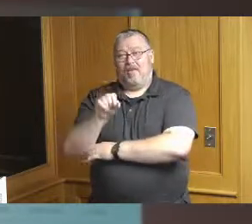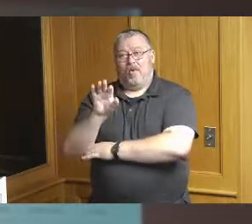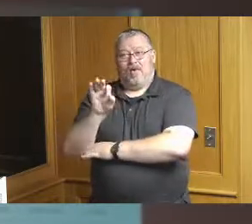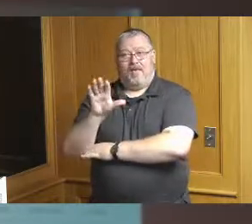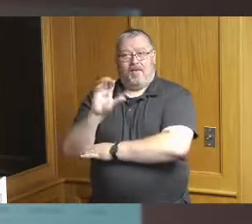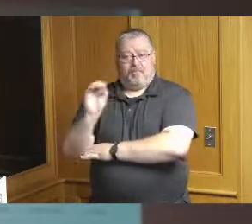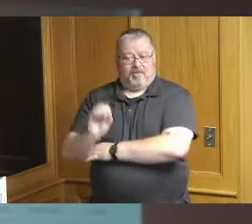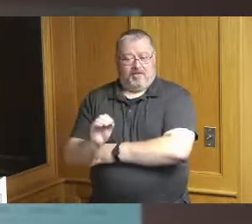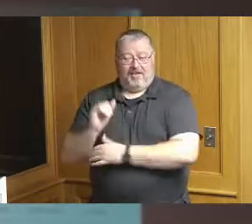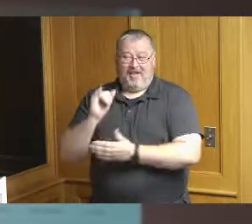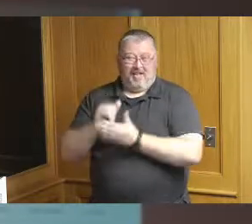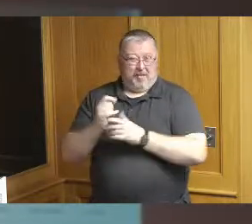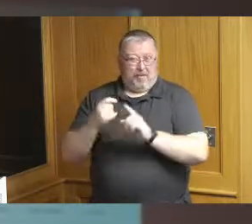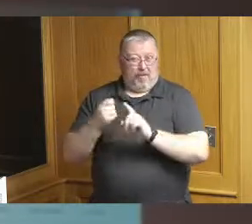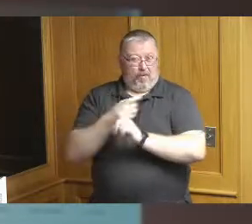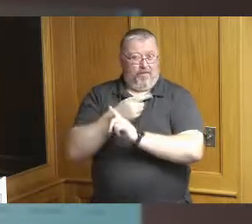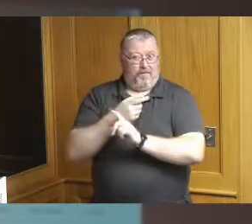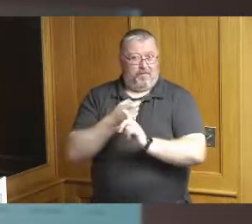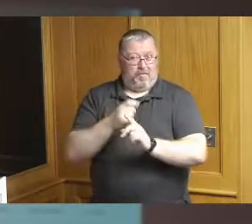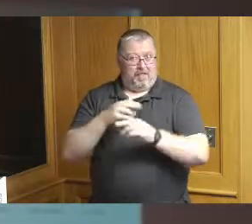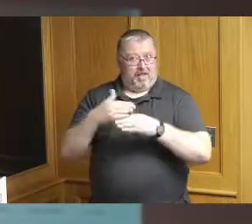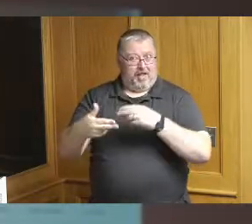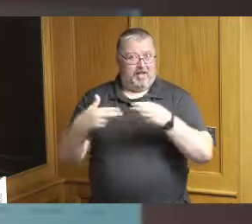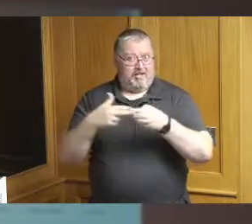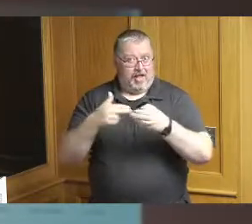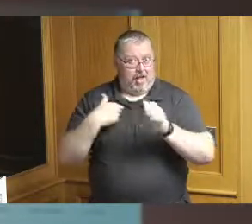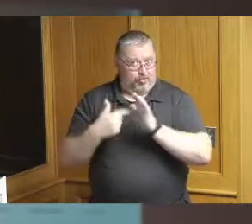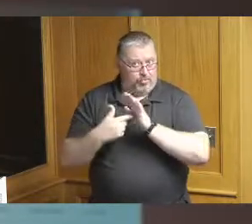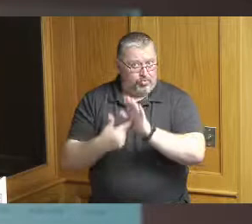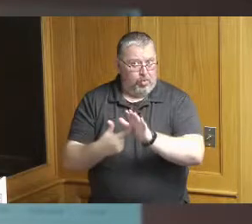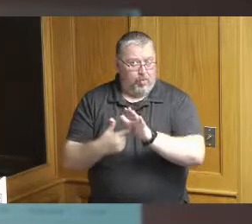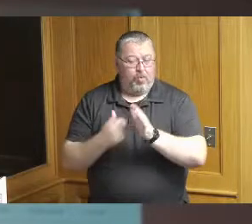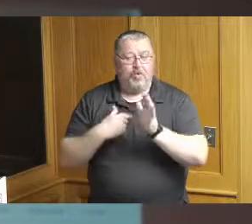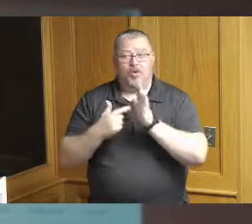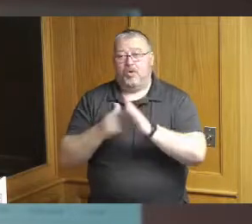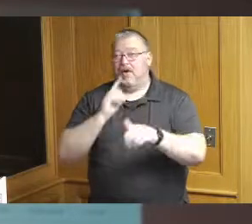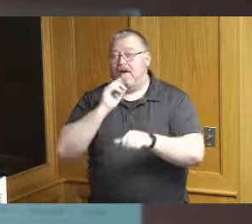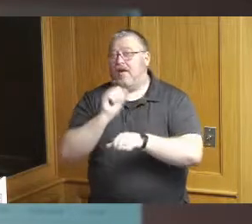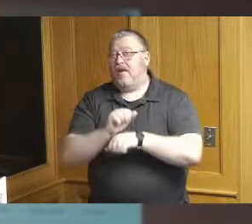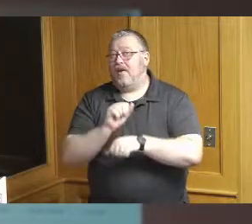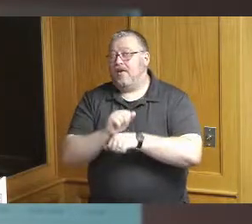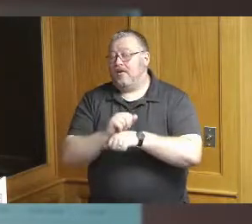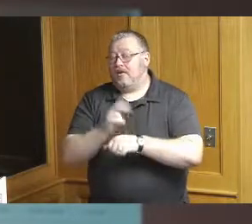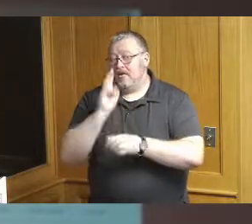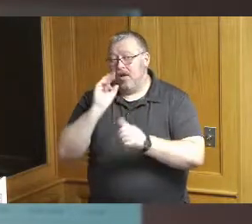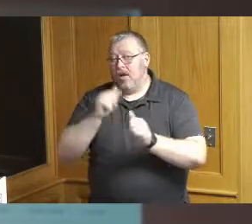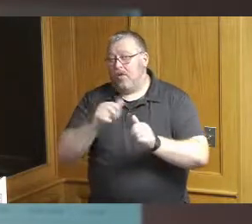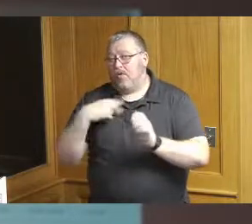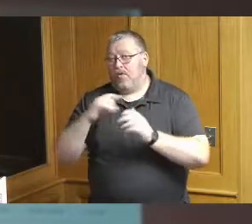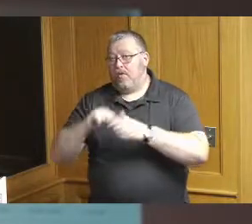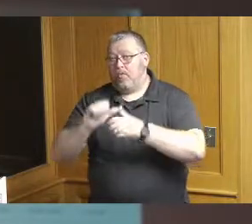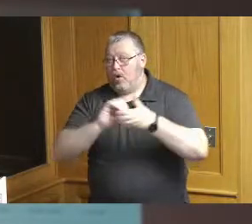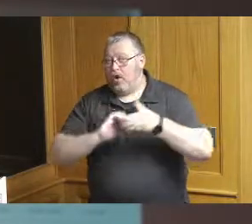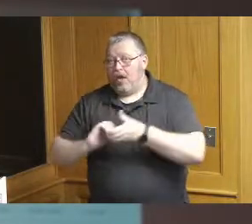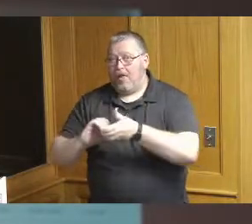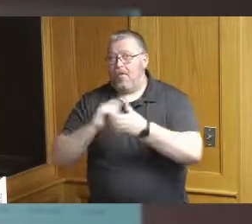that's slightly off from the next slide that I'll show that shows the calculated for the region from the Health Collaborative and their partners here locally